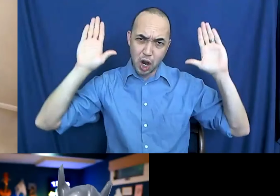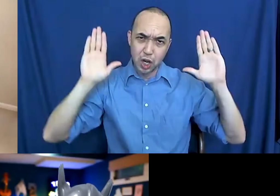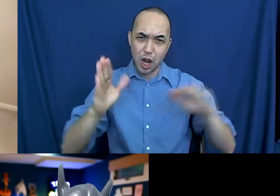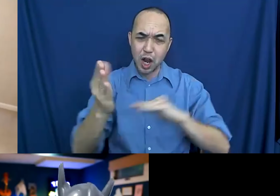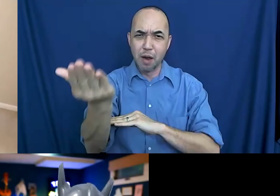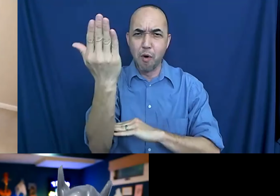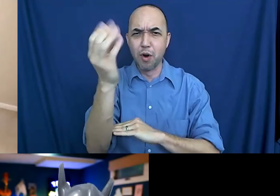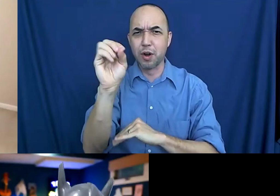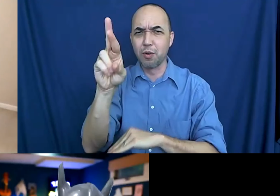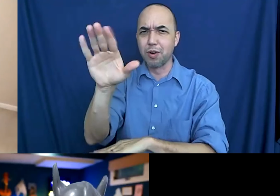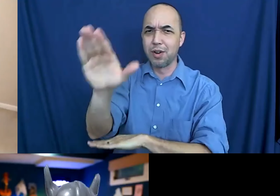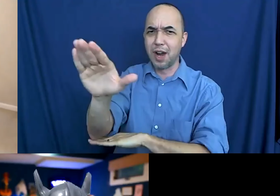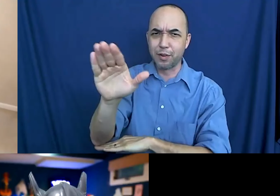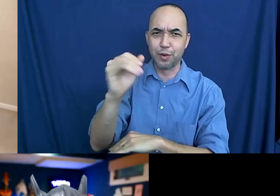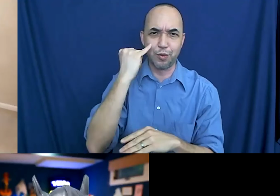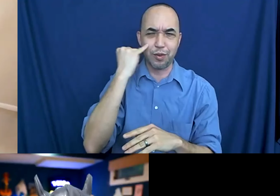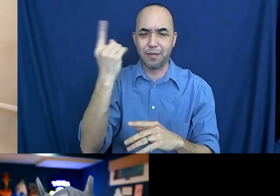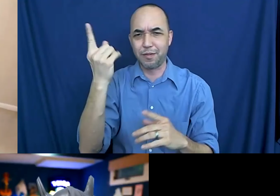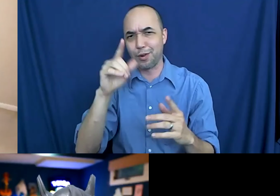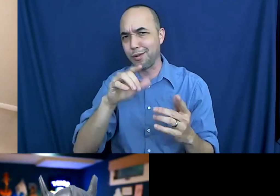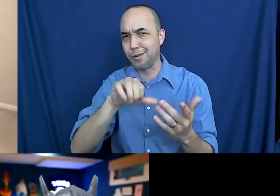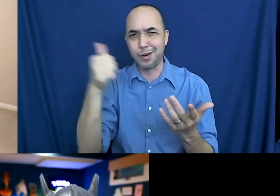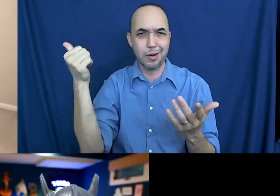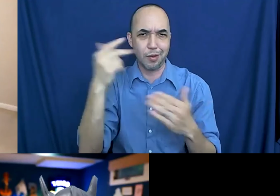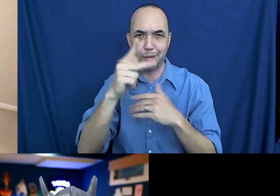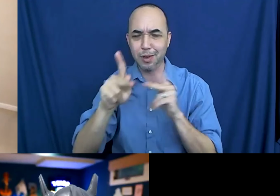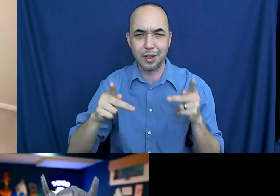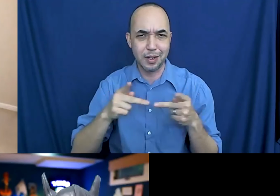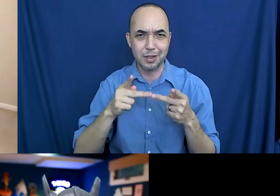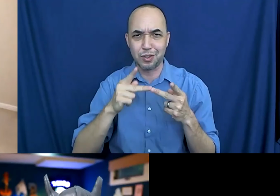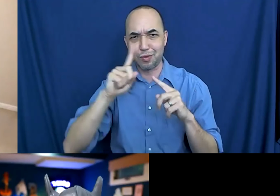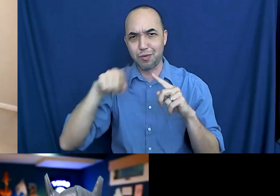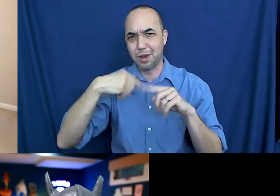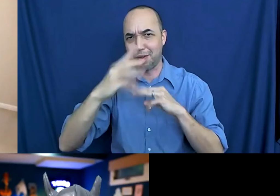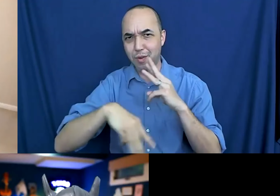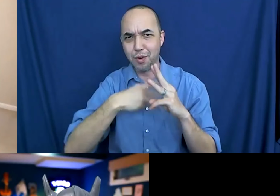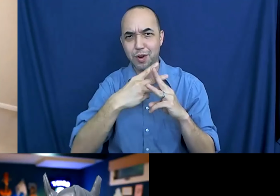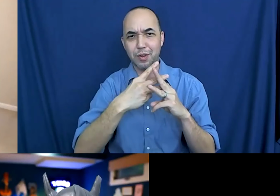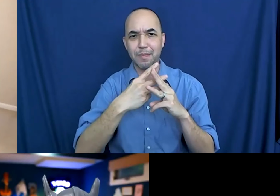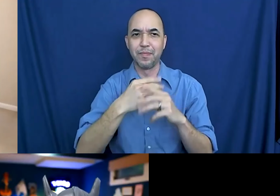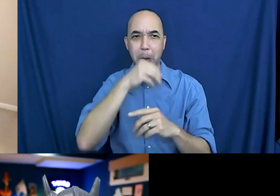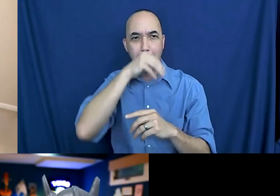IT'S SUNDAY, SUNDAY, SUNDAY. I'M FELICIA DAY.